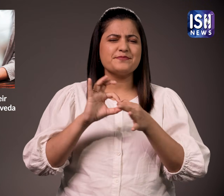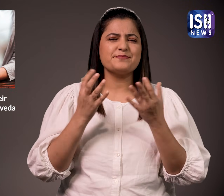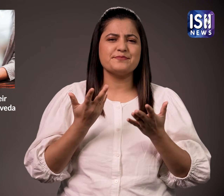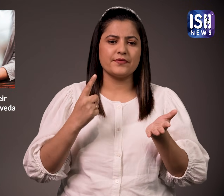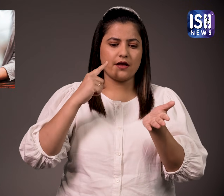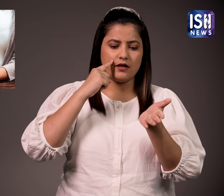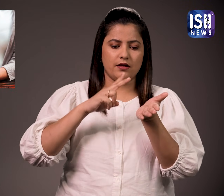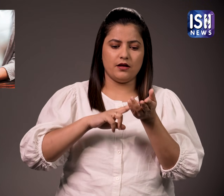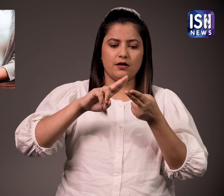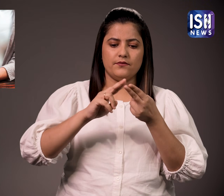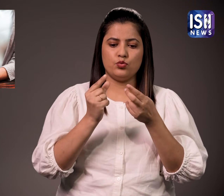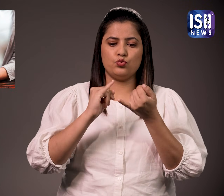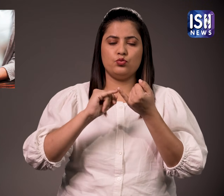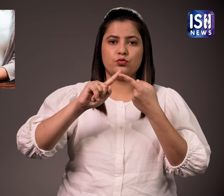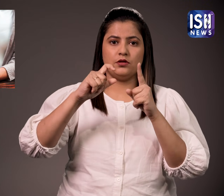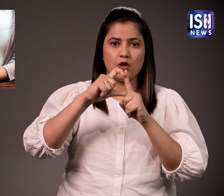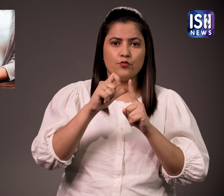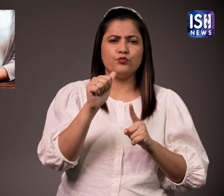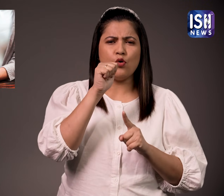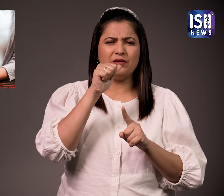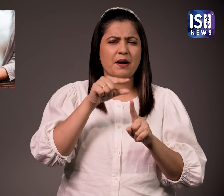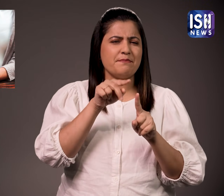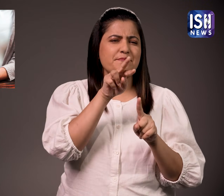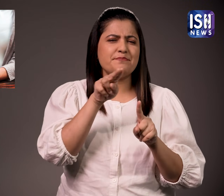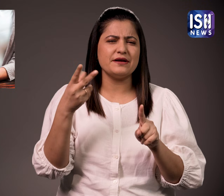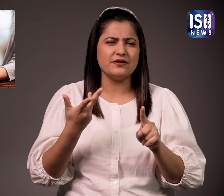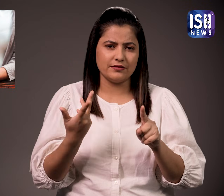It is infused water. What does this mean?